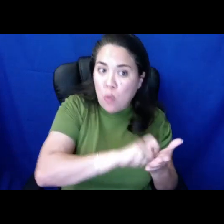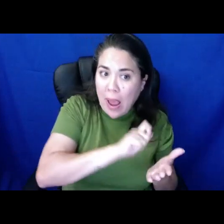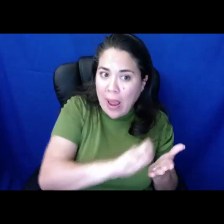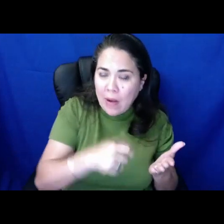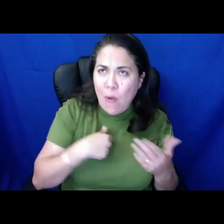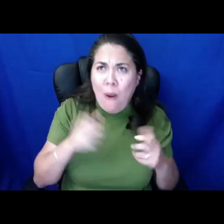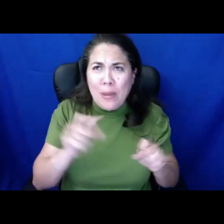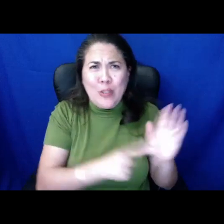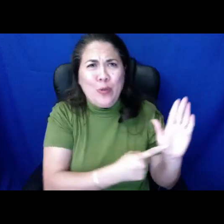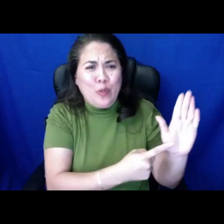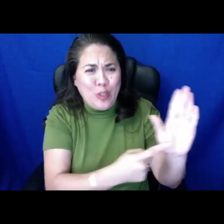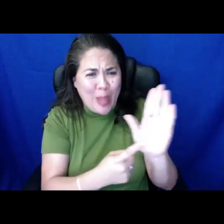Raymond Antrobus (He/Him): But that I was invited to.